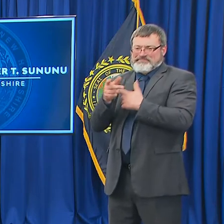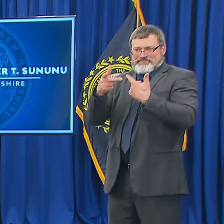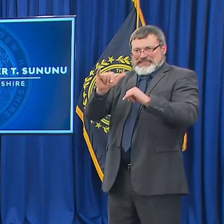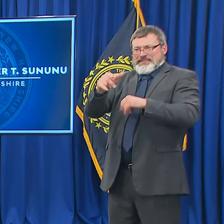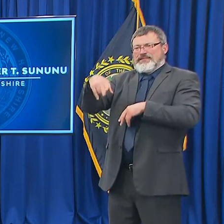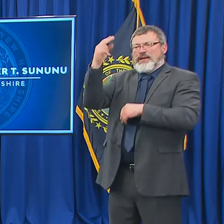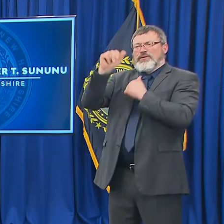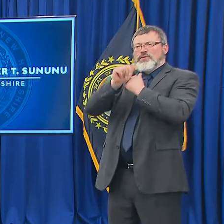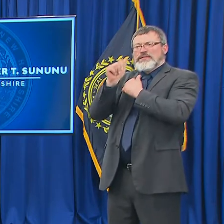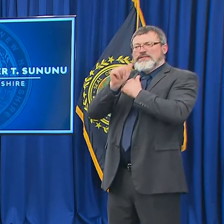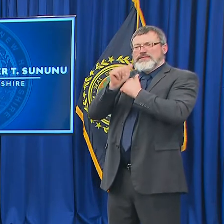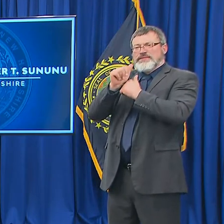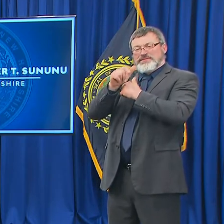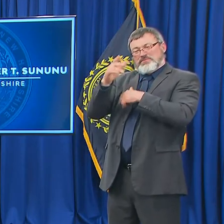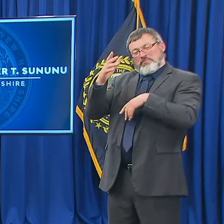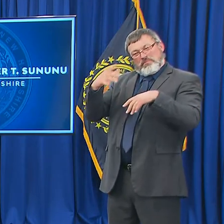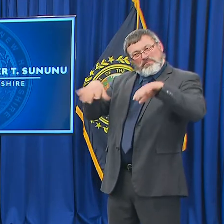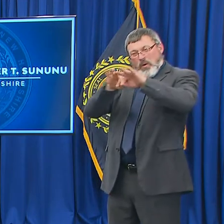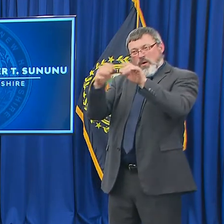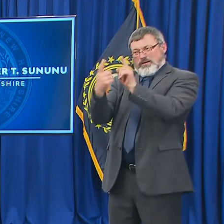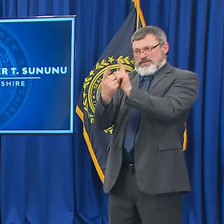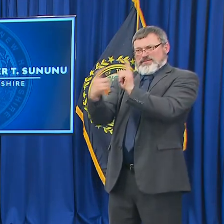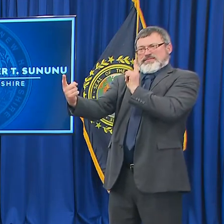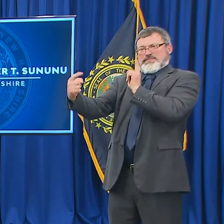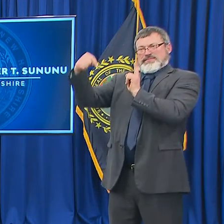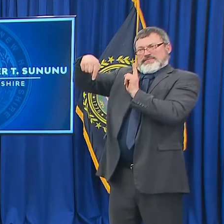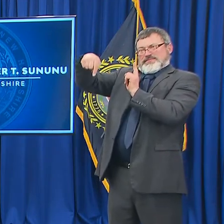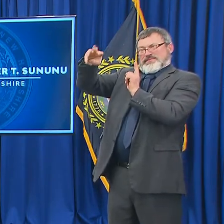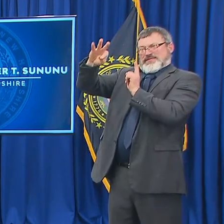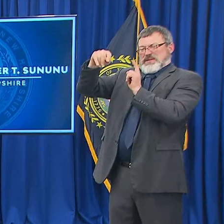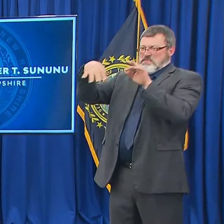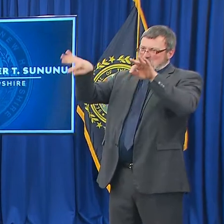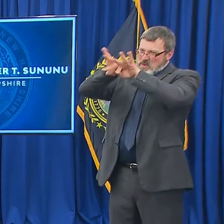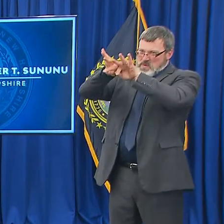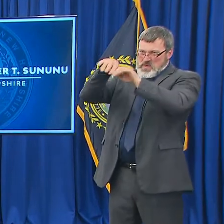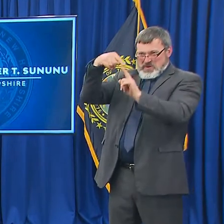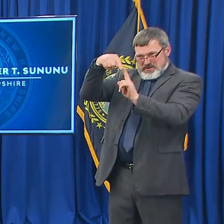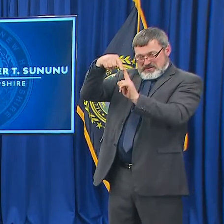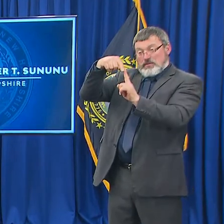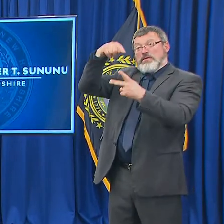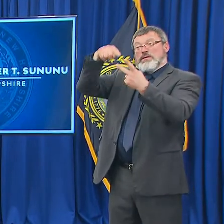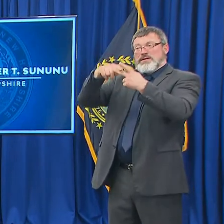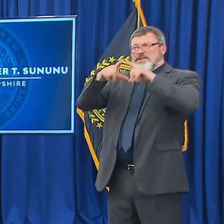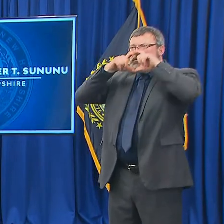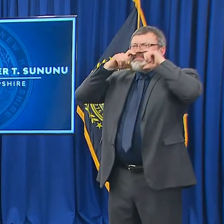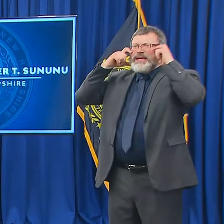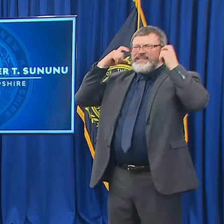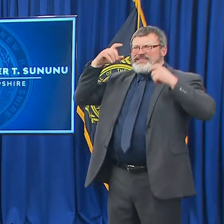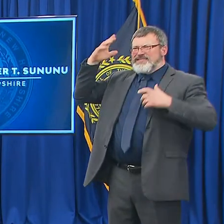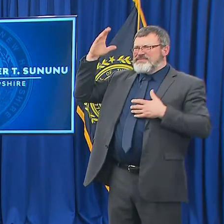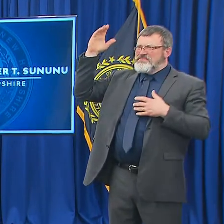and get a test but many people have chosen to do that. And it remains one of the layers one of the strategies